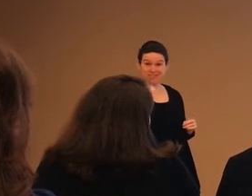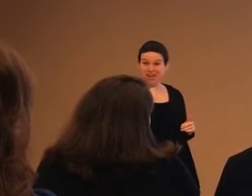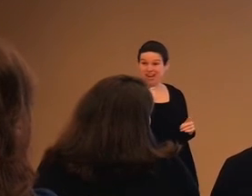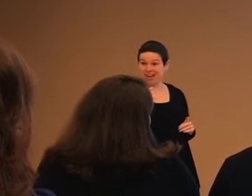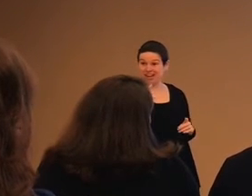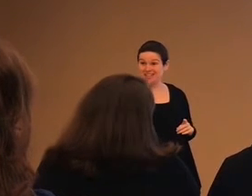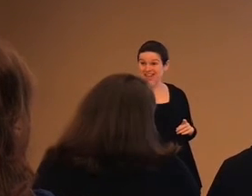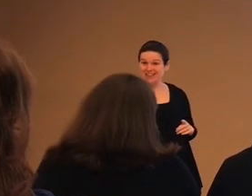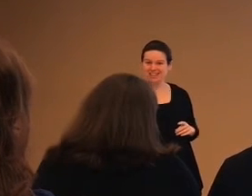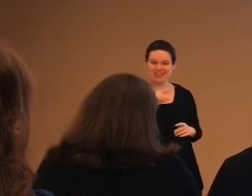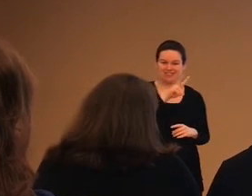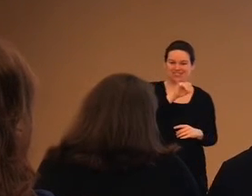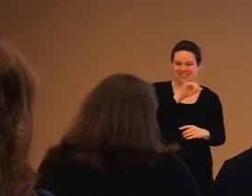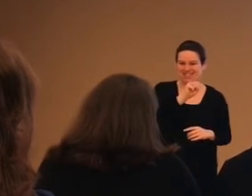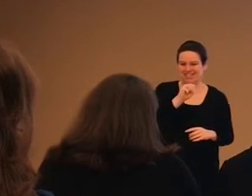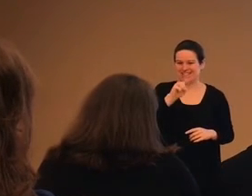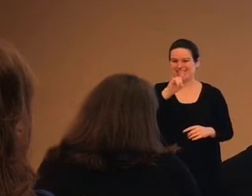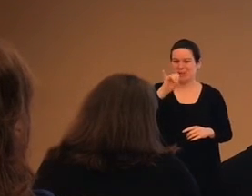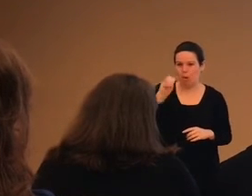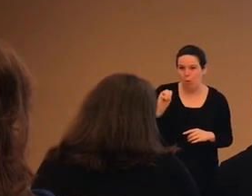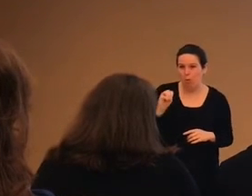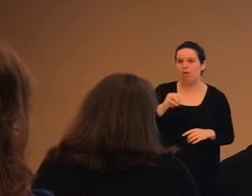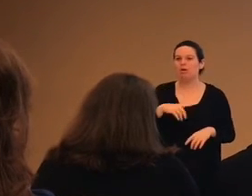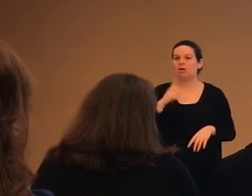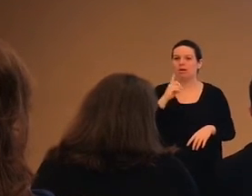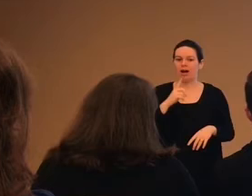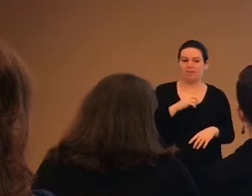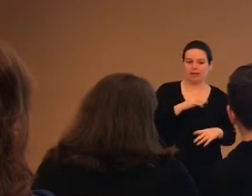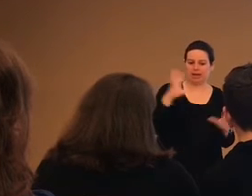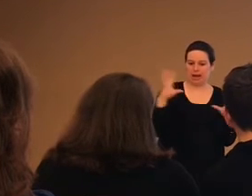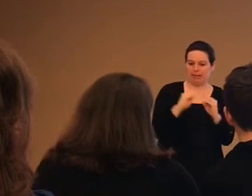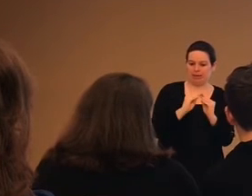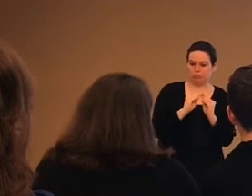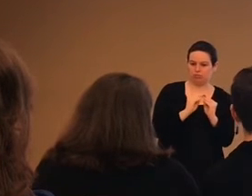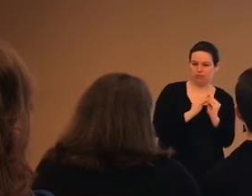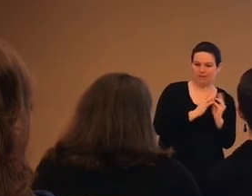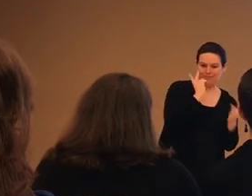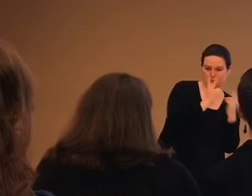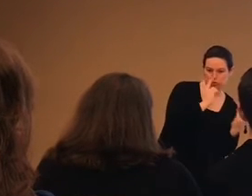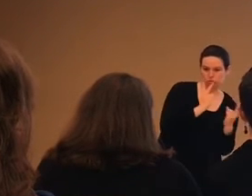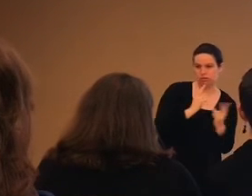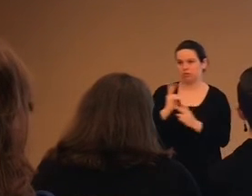fifth do the combination of visual visual and audio I